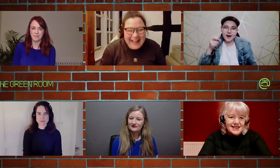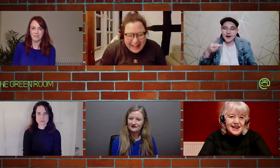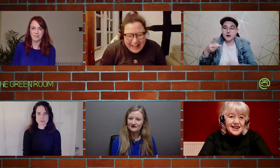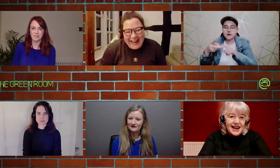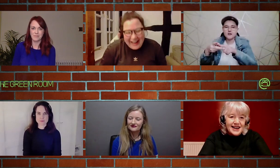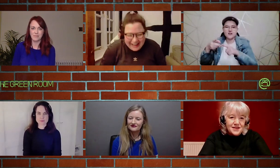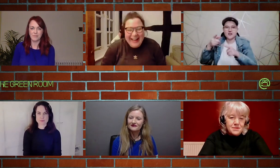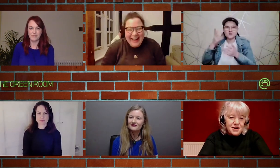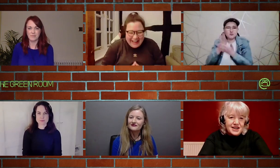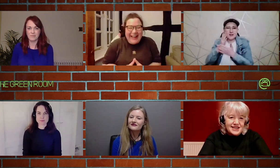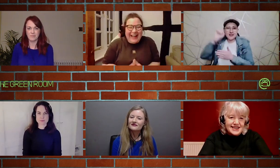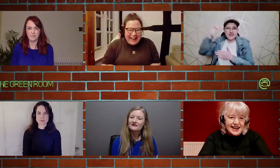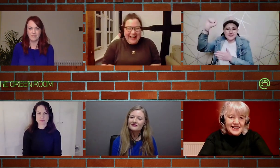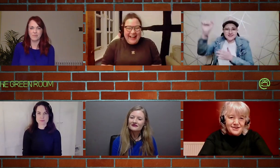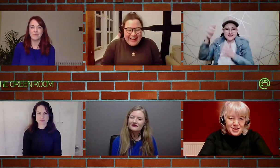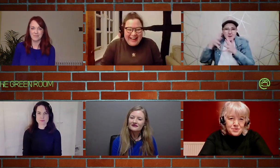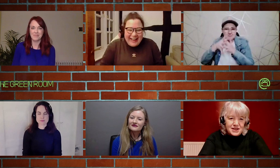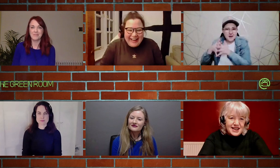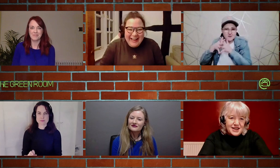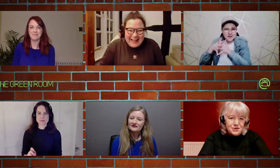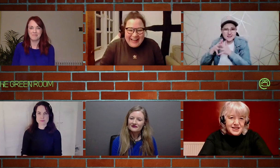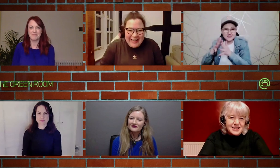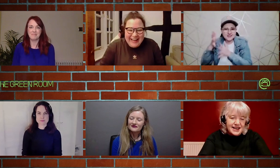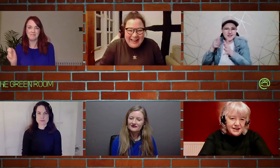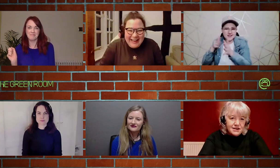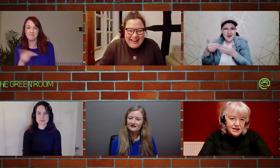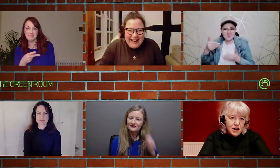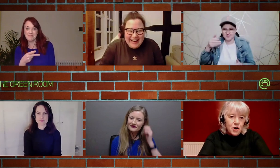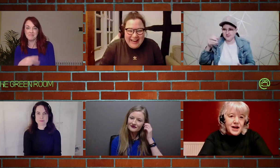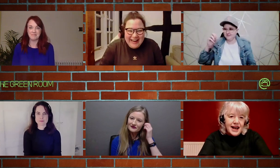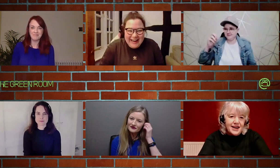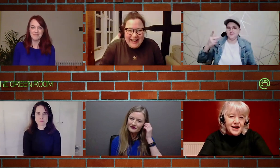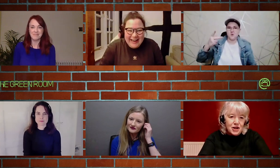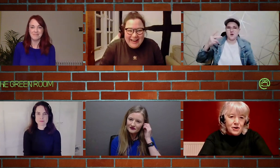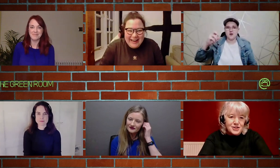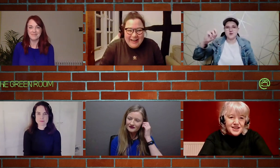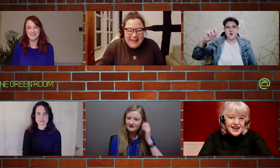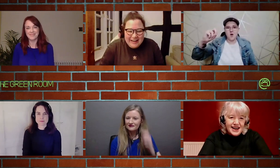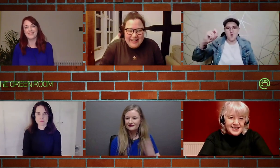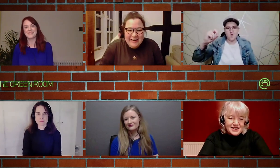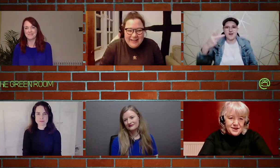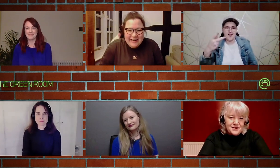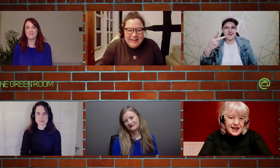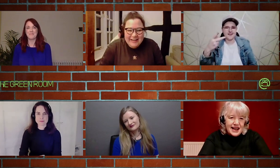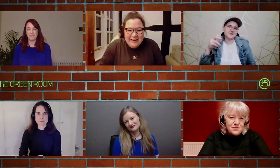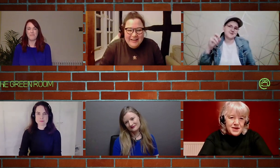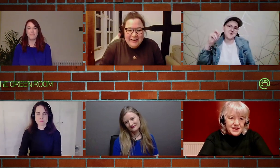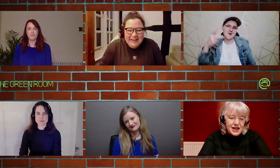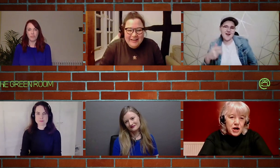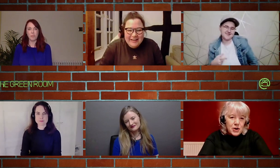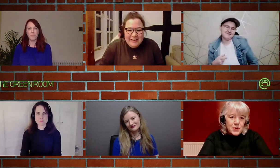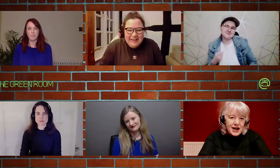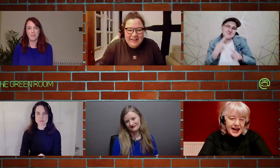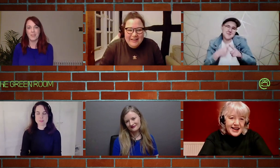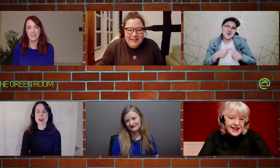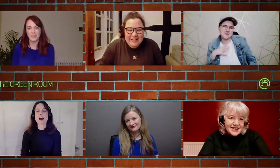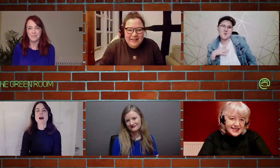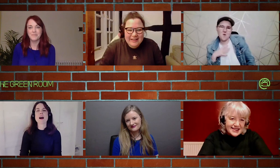a K in the American Sign Language because I usually say okay a lot and so they gave me the ok